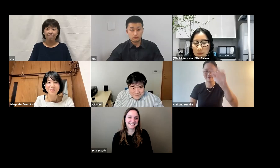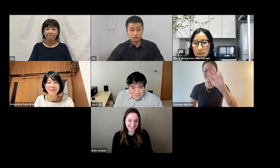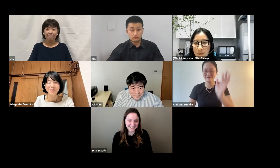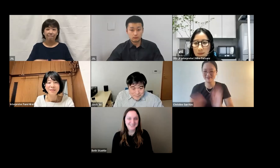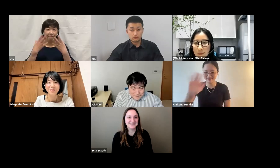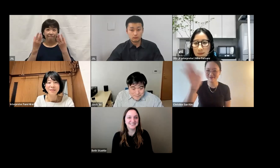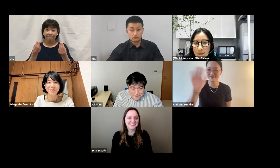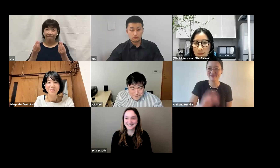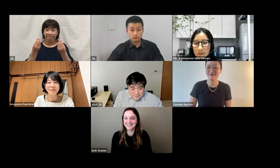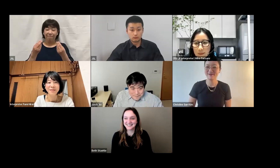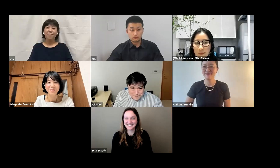Thank you.